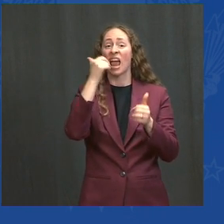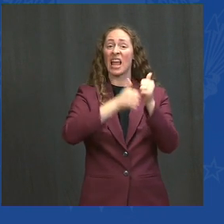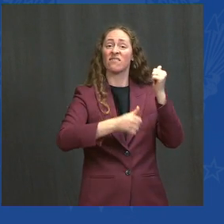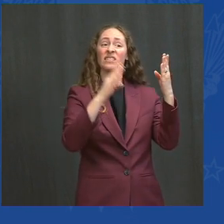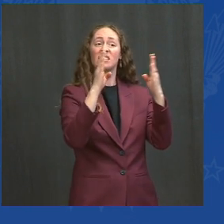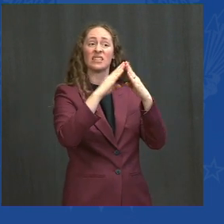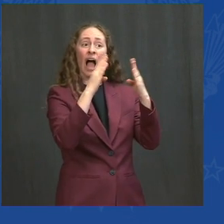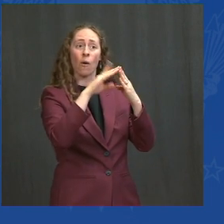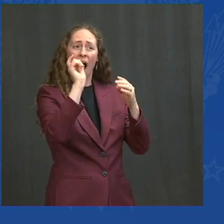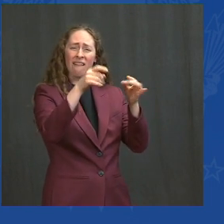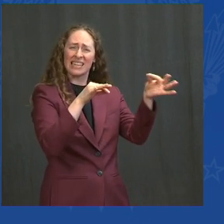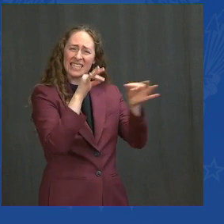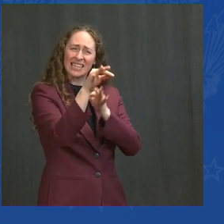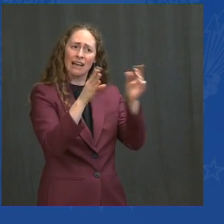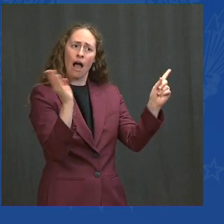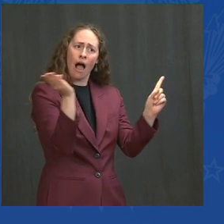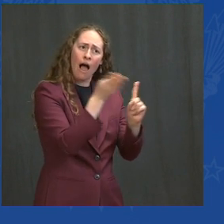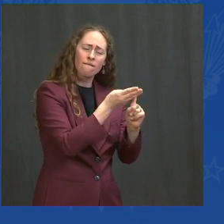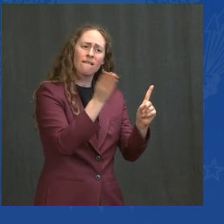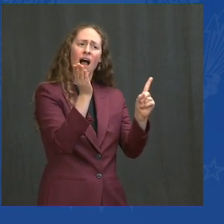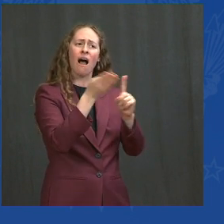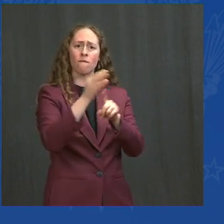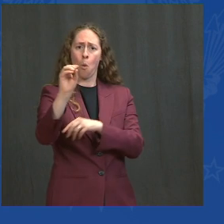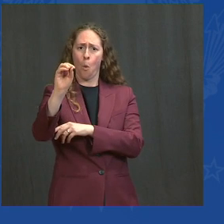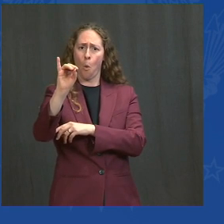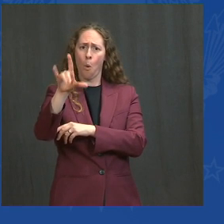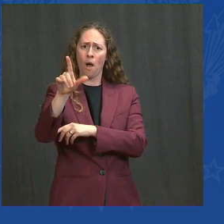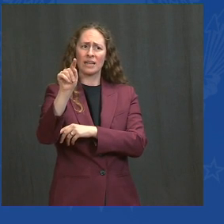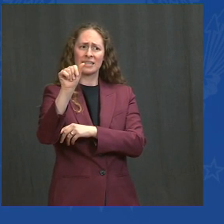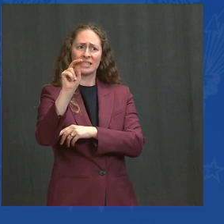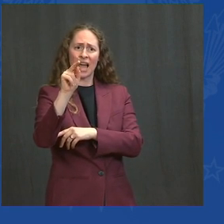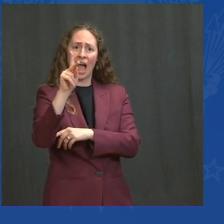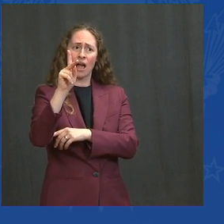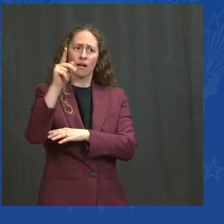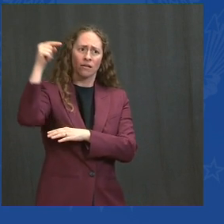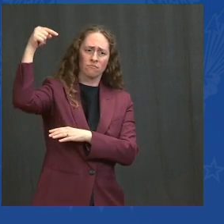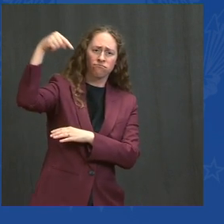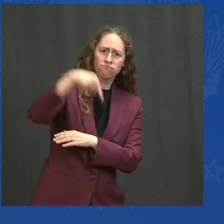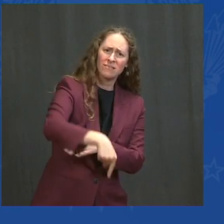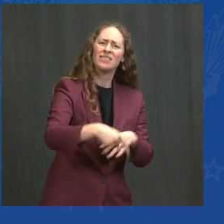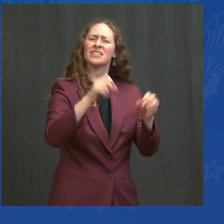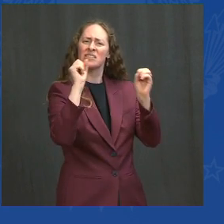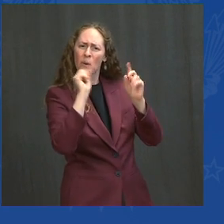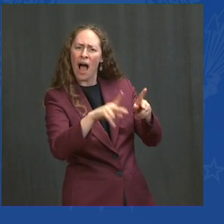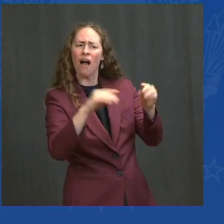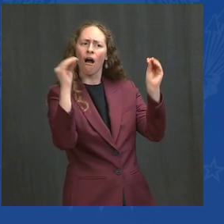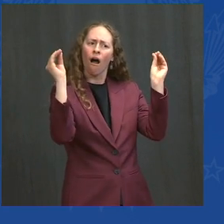to bury these great big tanks with gasoline in them. And entire communities grew up around it.